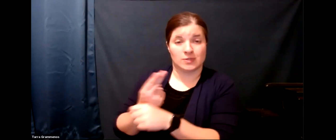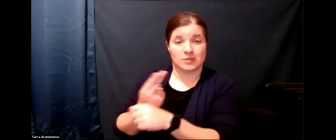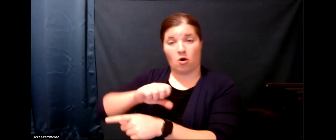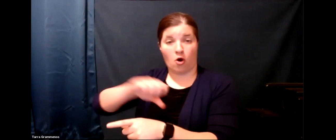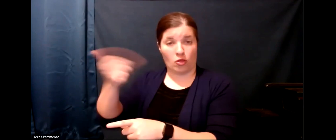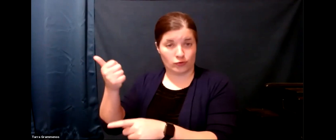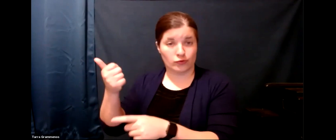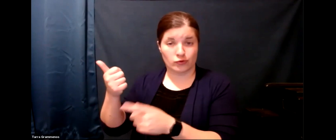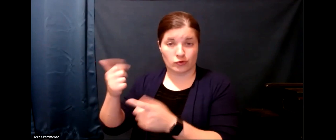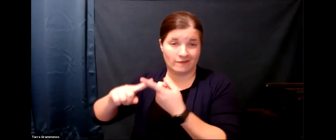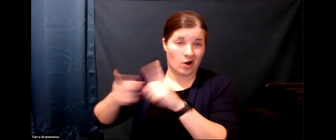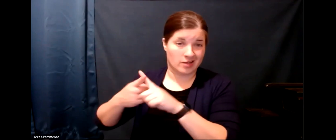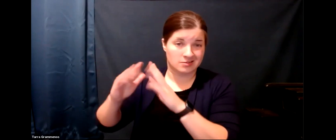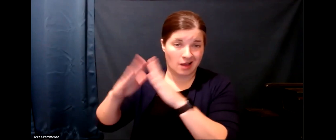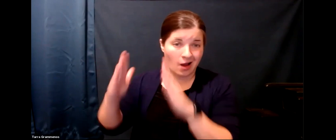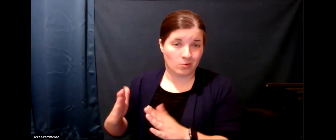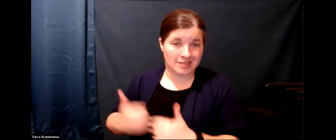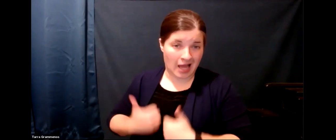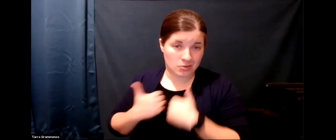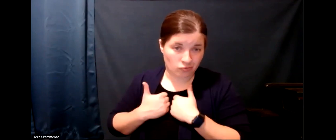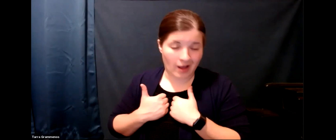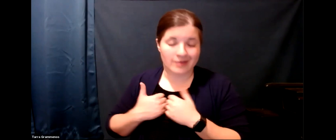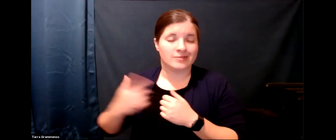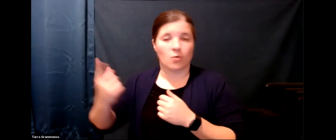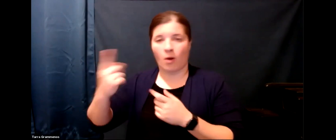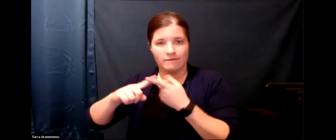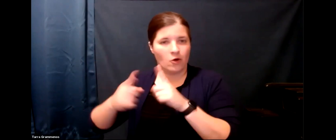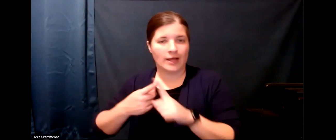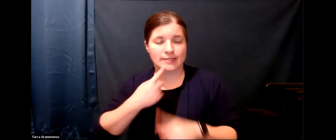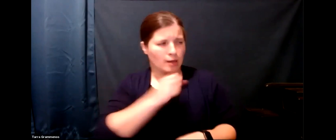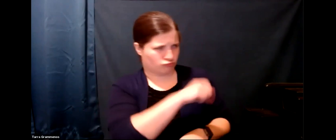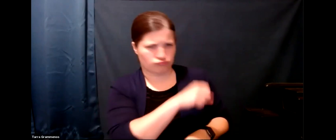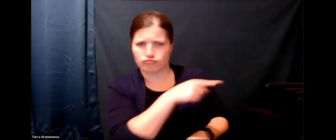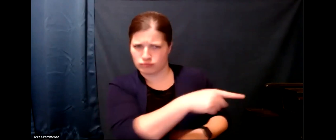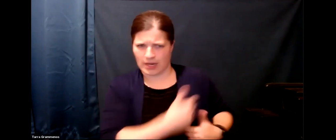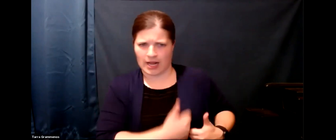swear that the person does live in the precinct, or if